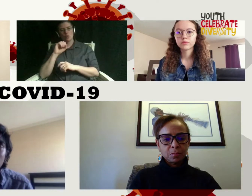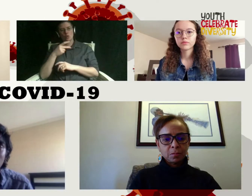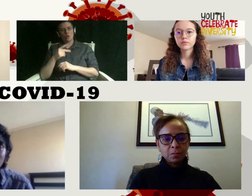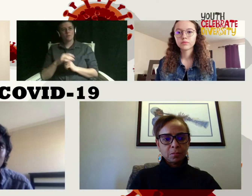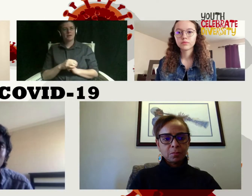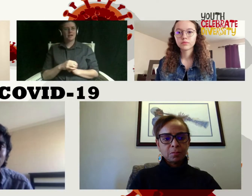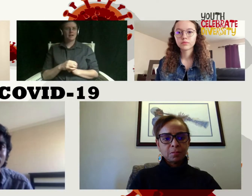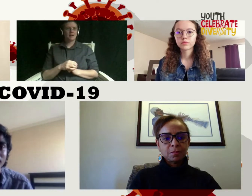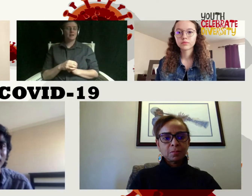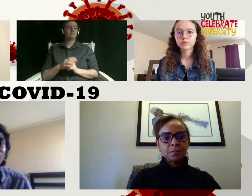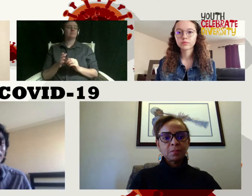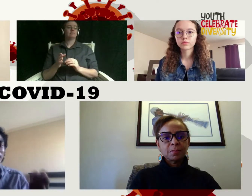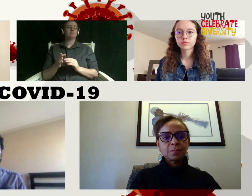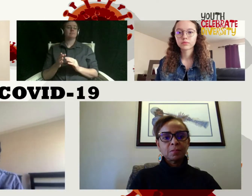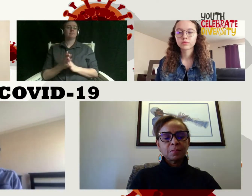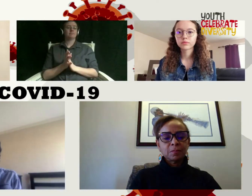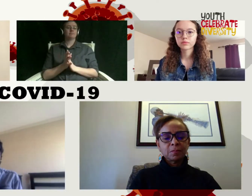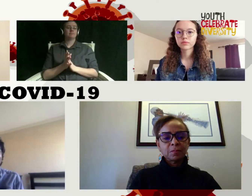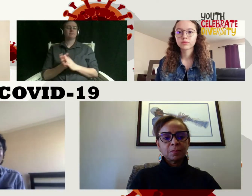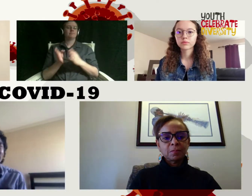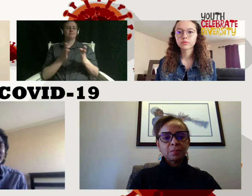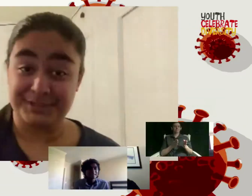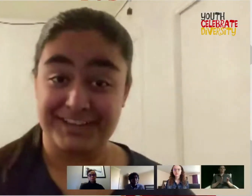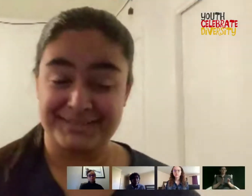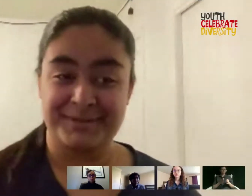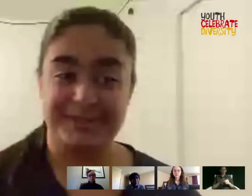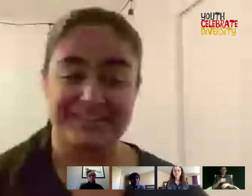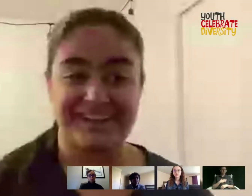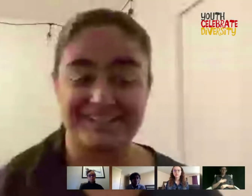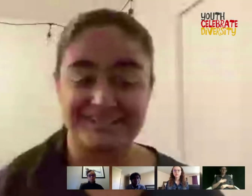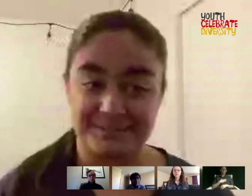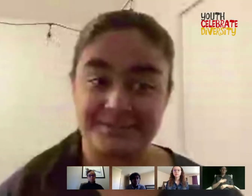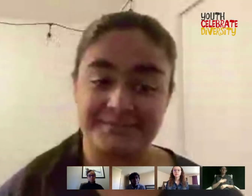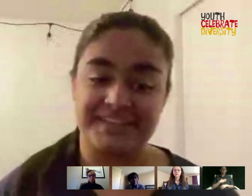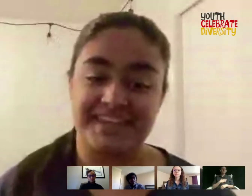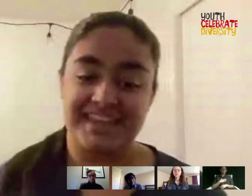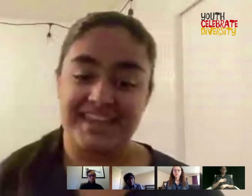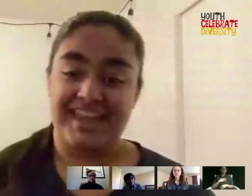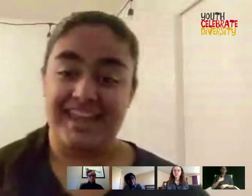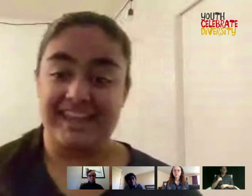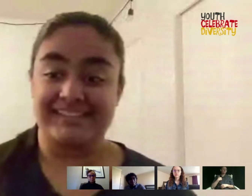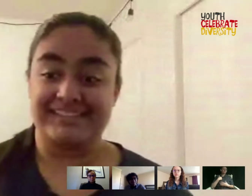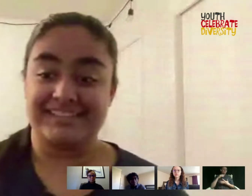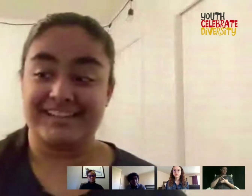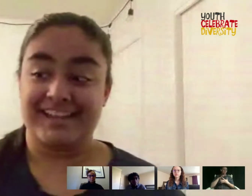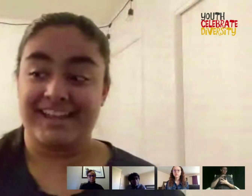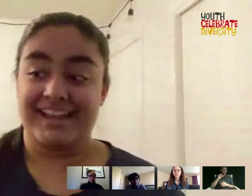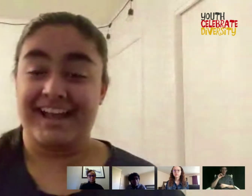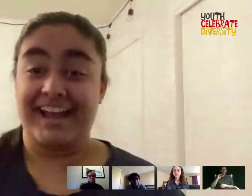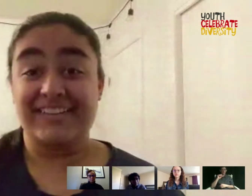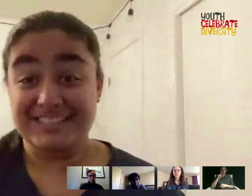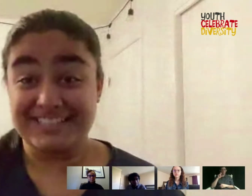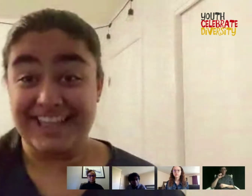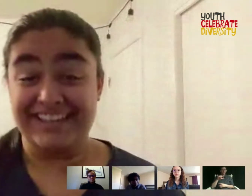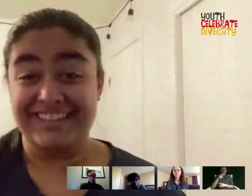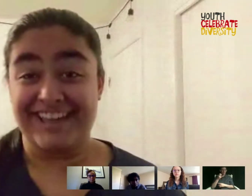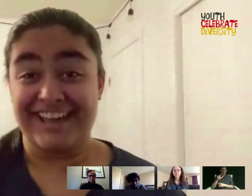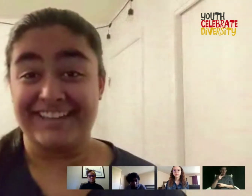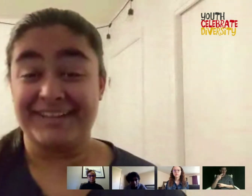my name am a junior is monkey hill high school and i have to say that in